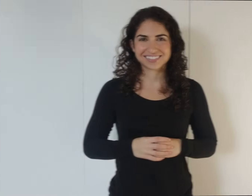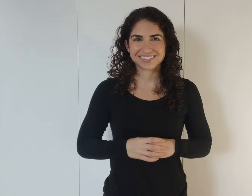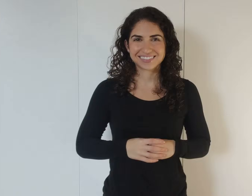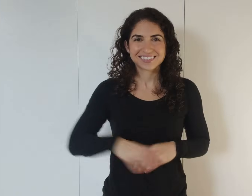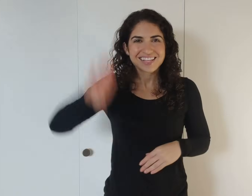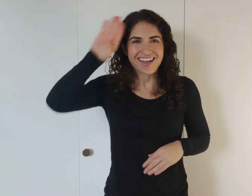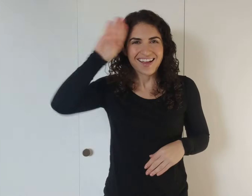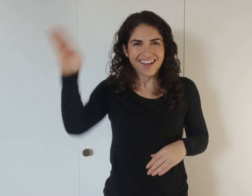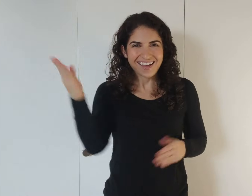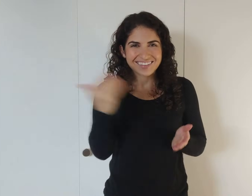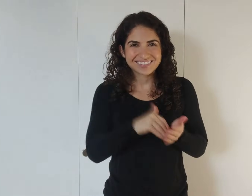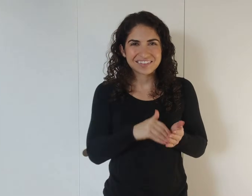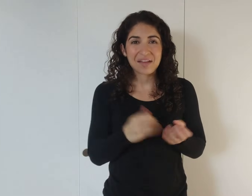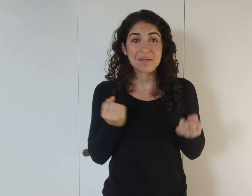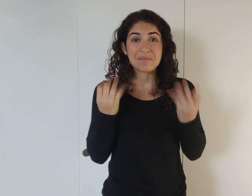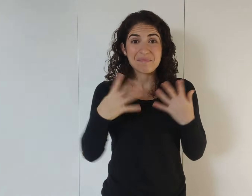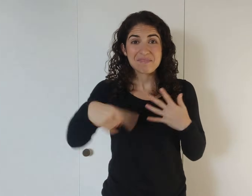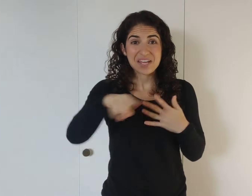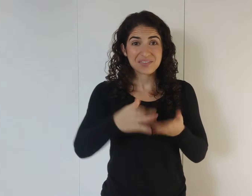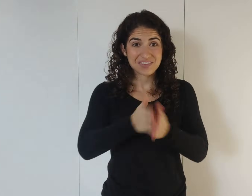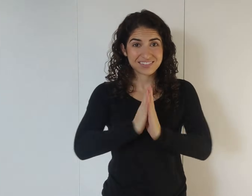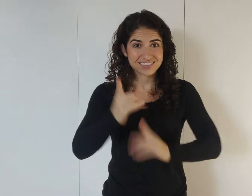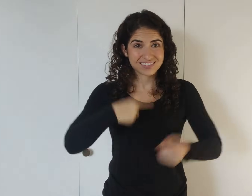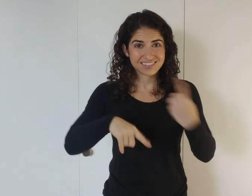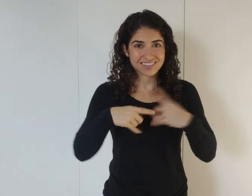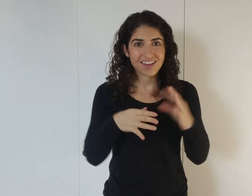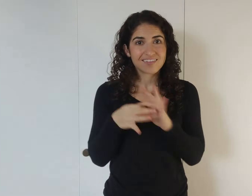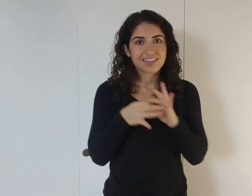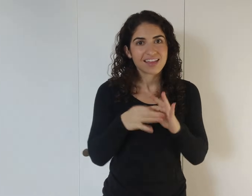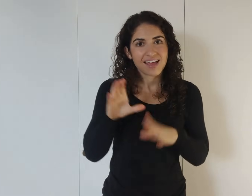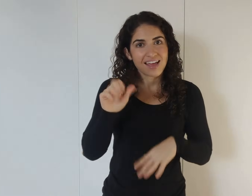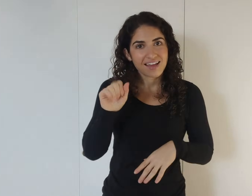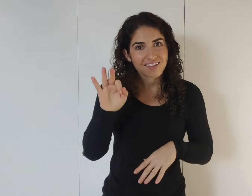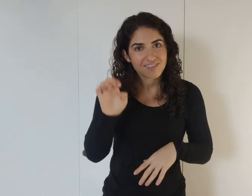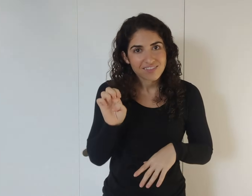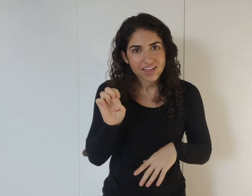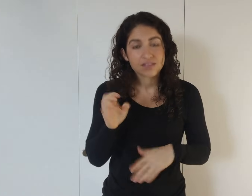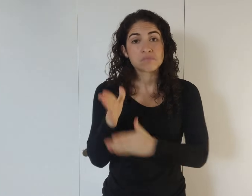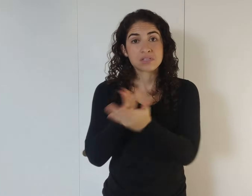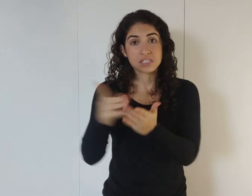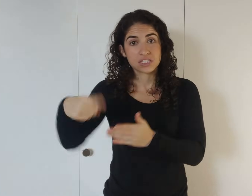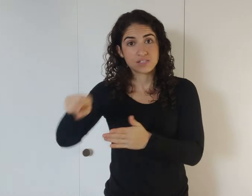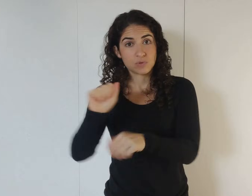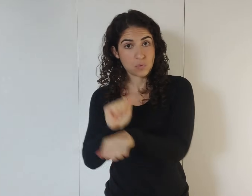Hello again! Many of you have requested signs related to cafes.